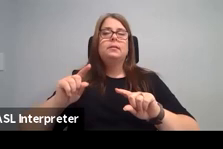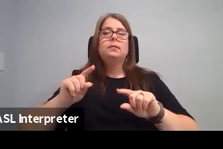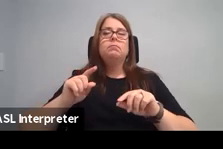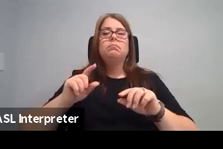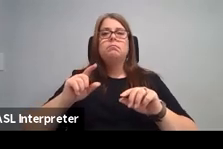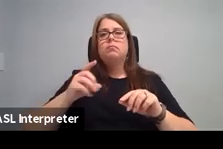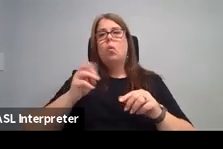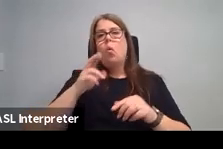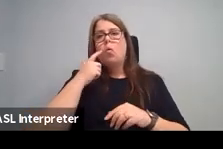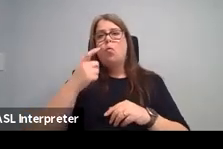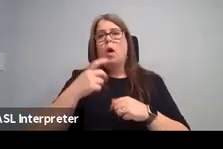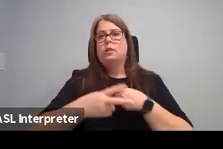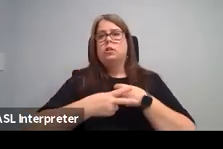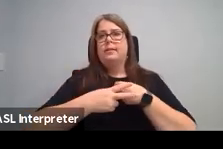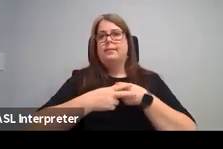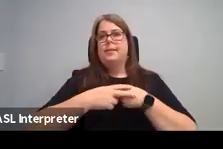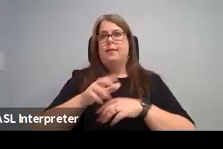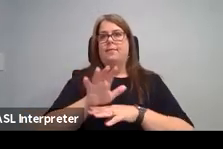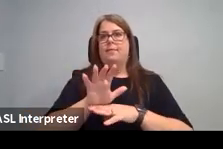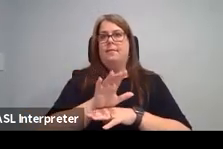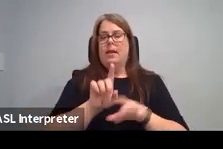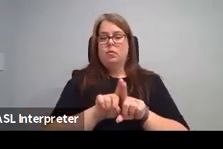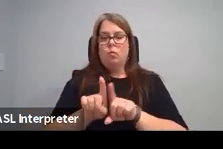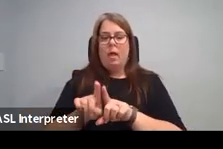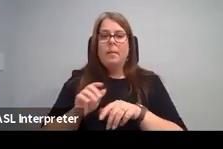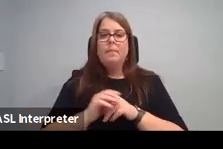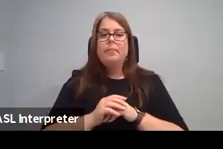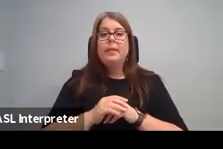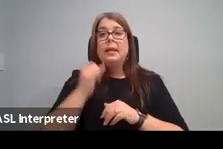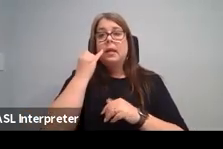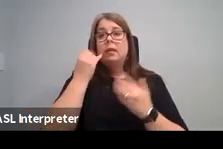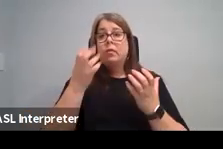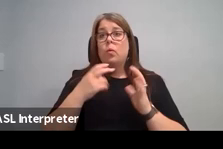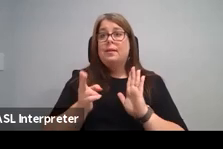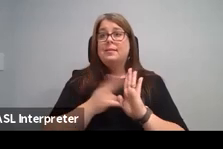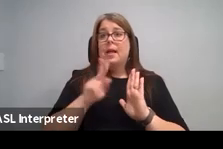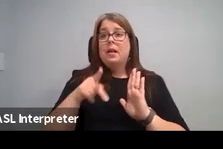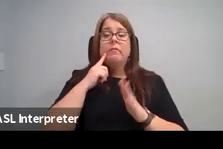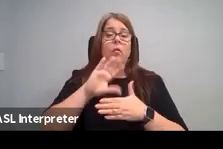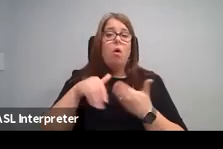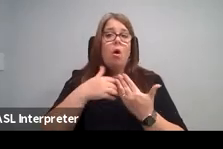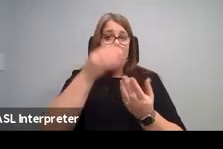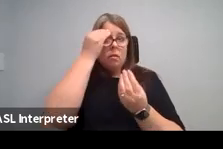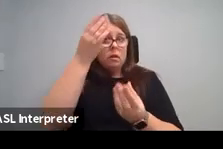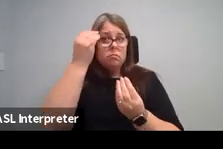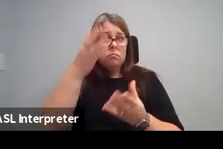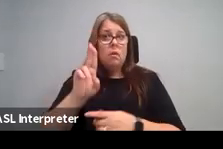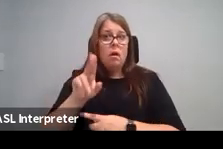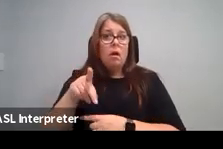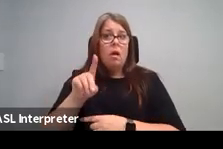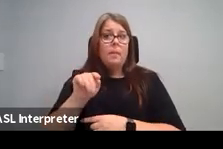Allison Frenzel : And then if you want to subscribe to all of the updates coming out of the Career and College transition division, you send a blank email to that address